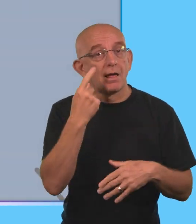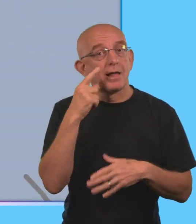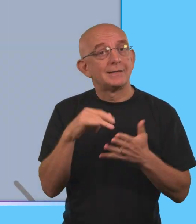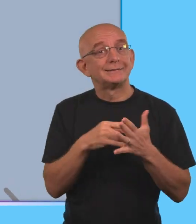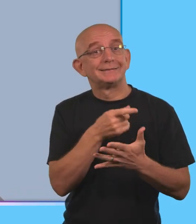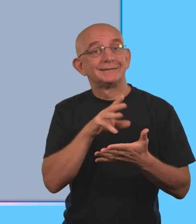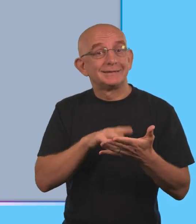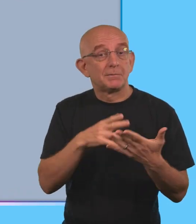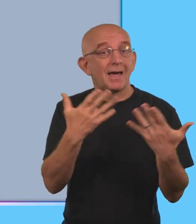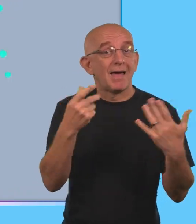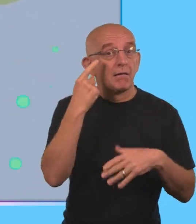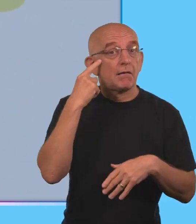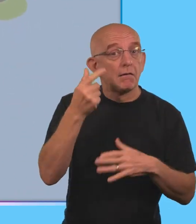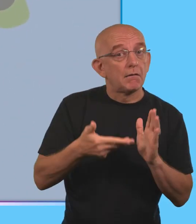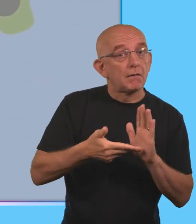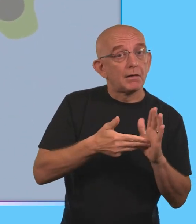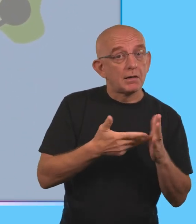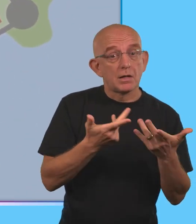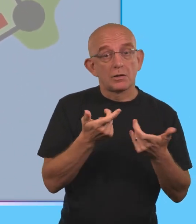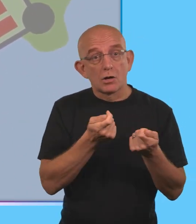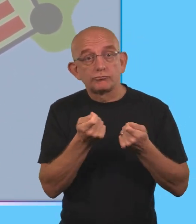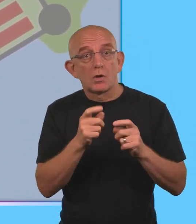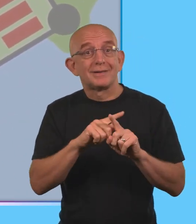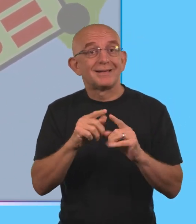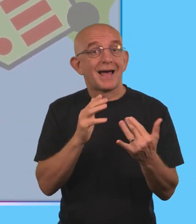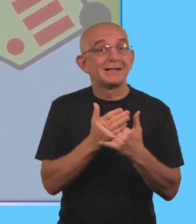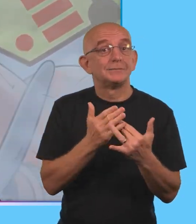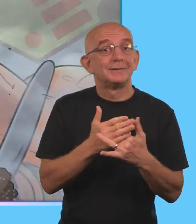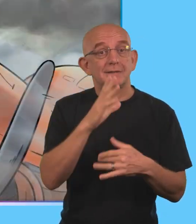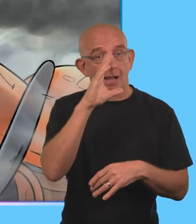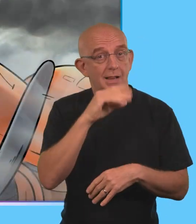and if you have any suggestions for my accessibility controls, let me know.